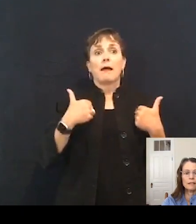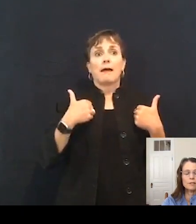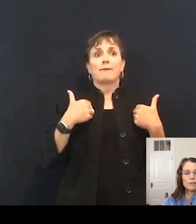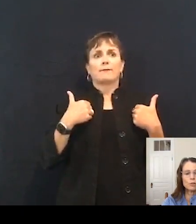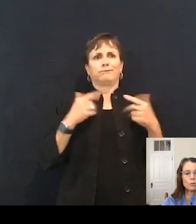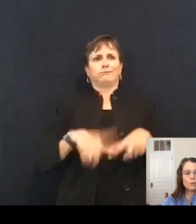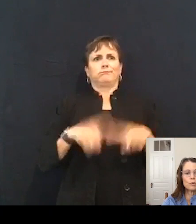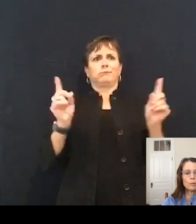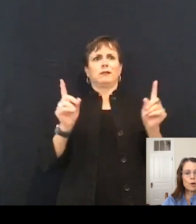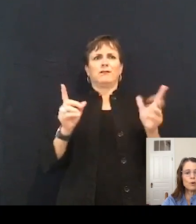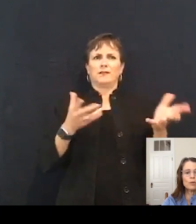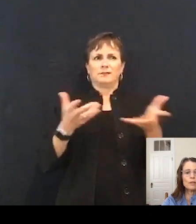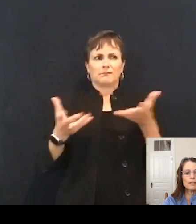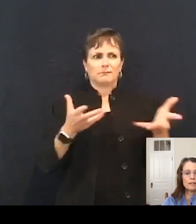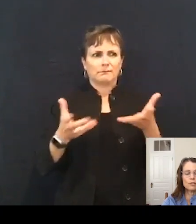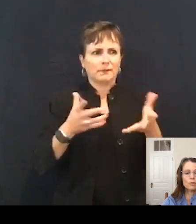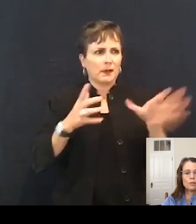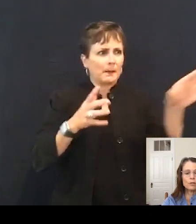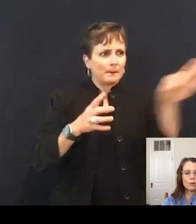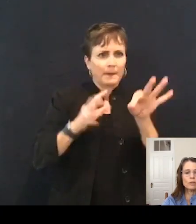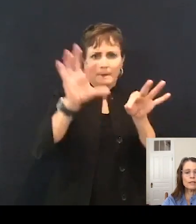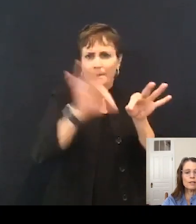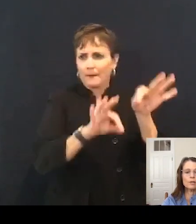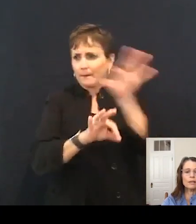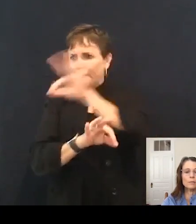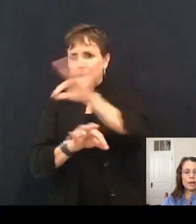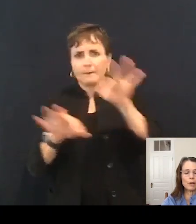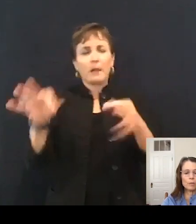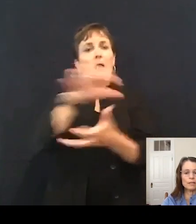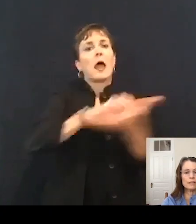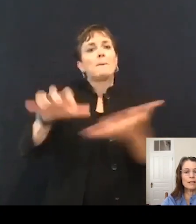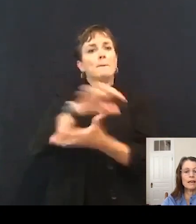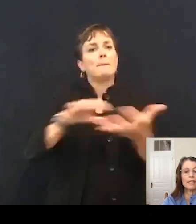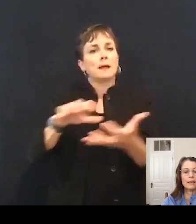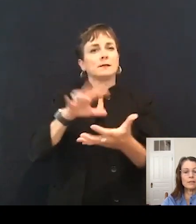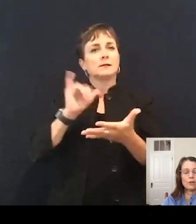Individuals with both a sensorineural hearing impairment and